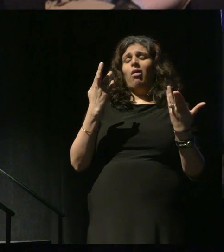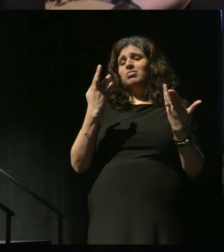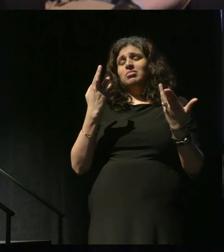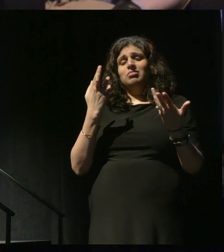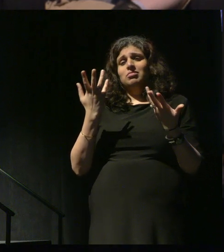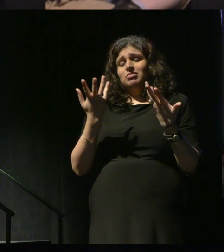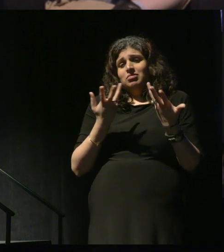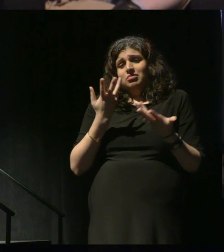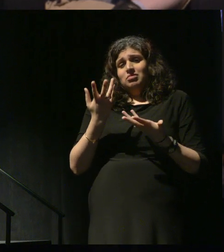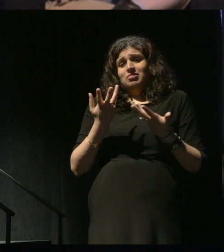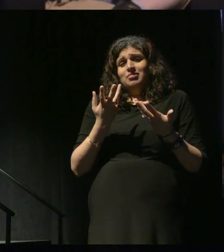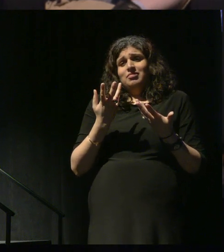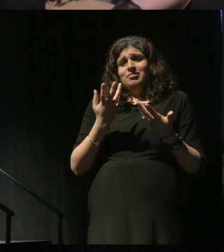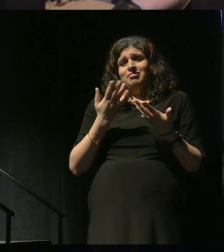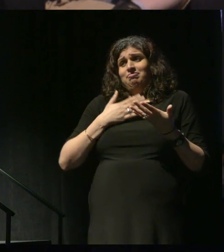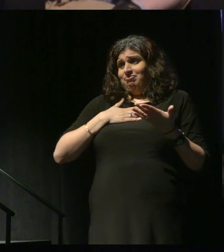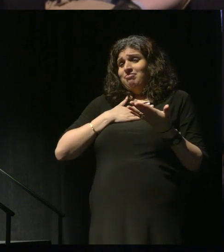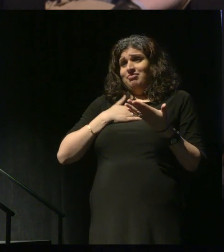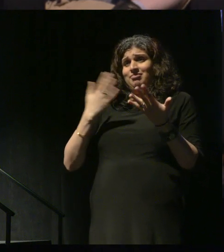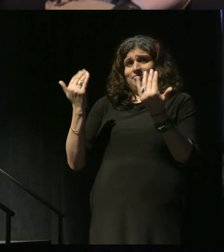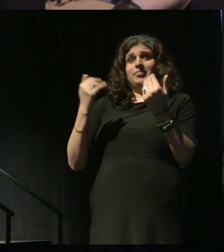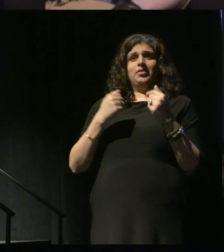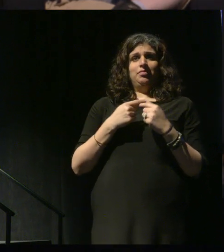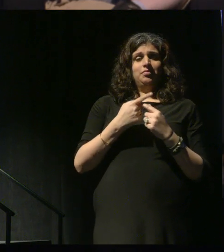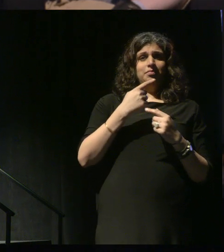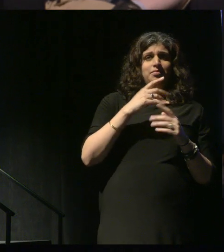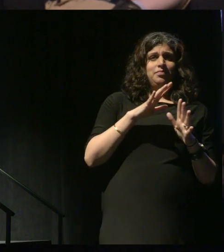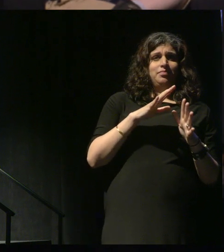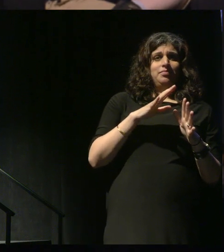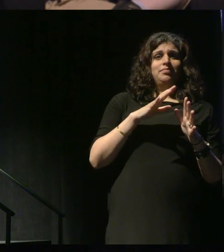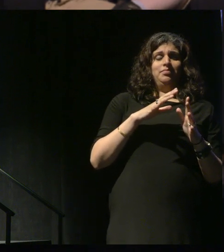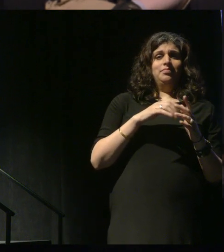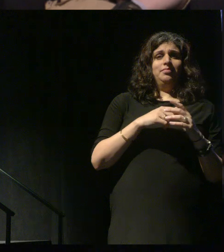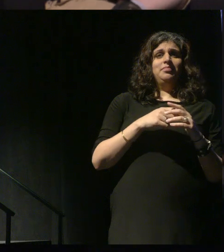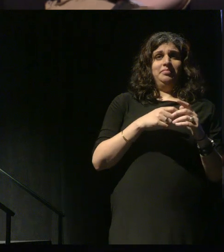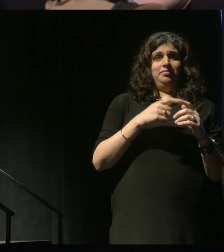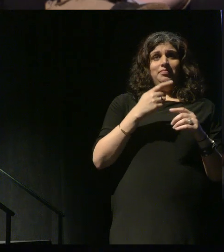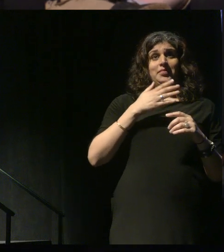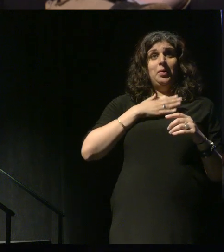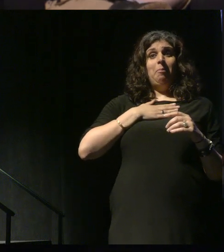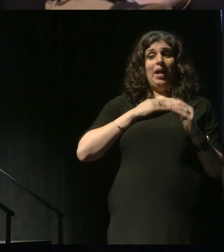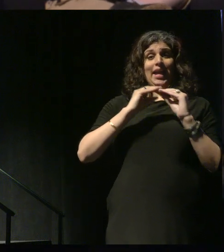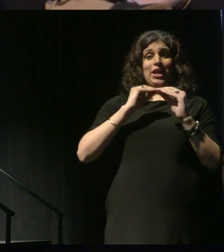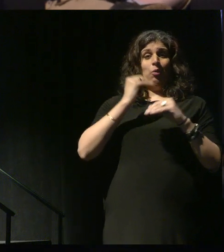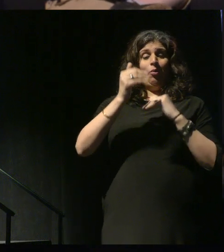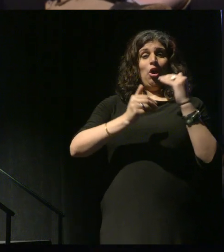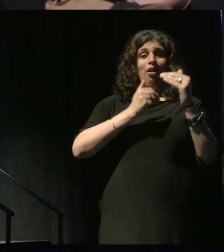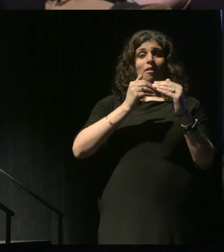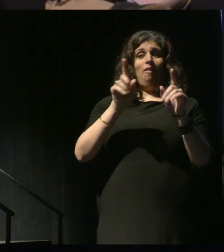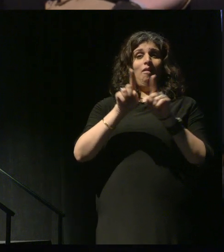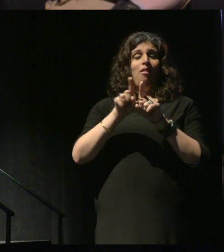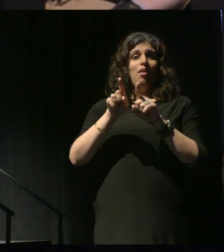But I would love for you to talk about that. My editorial process was also kind of a fairytale,